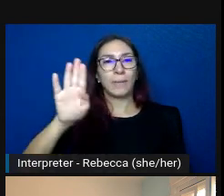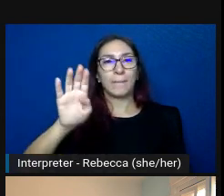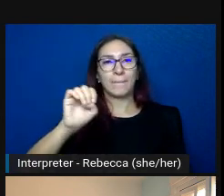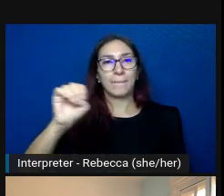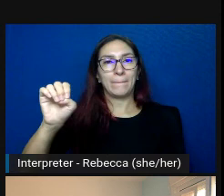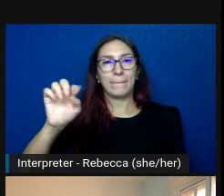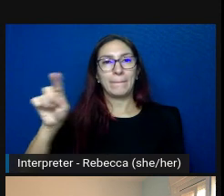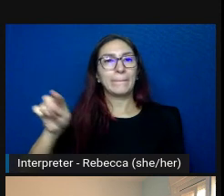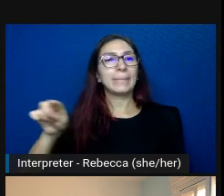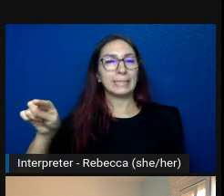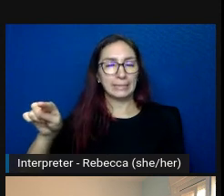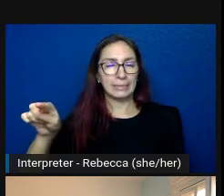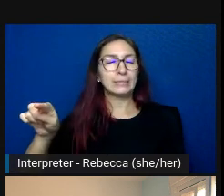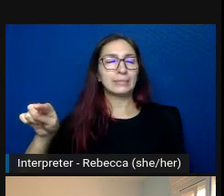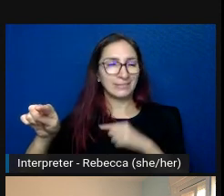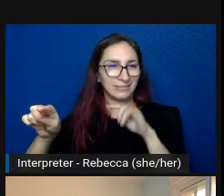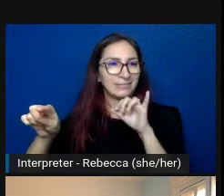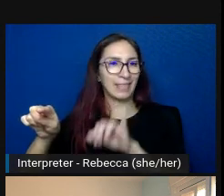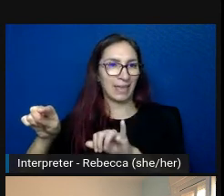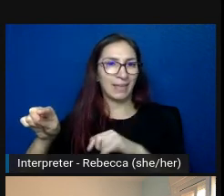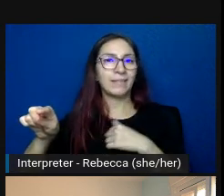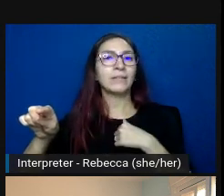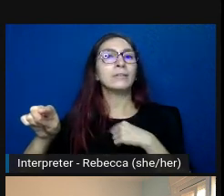It also came with a couple of extra themes,